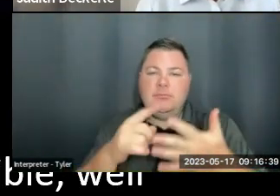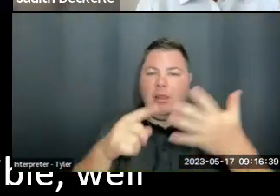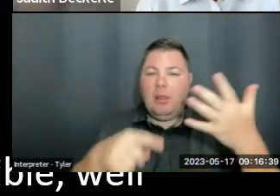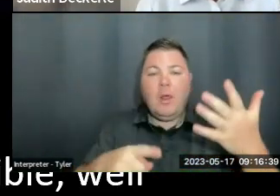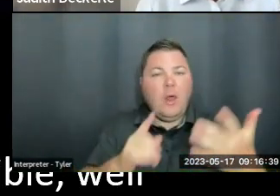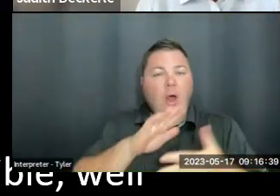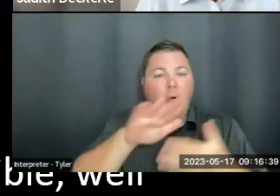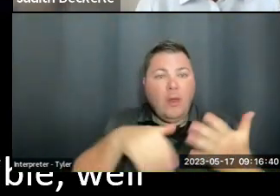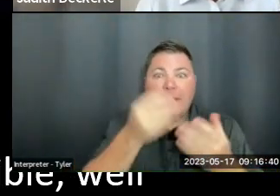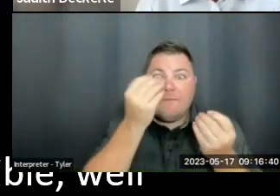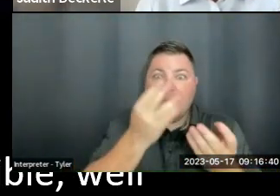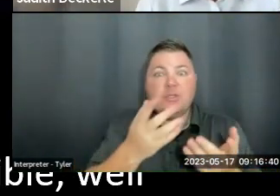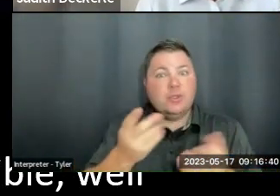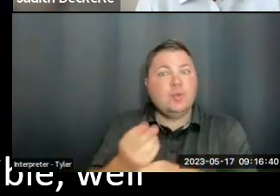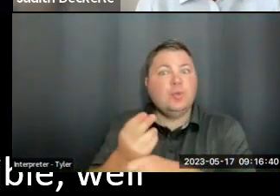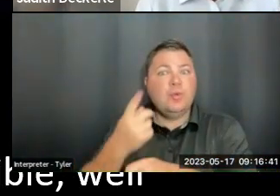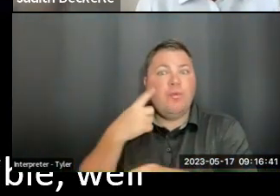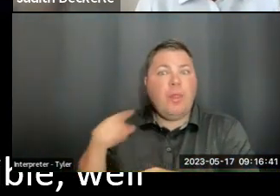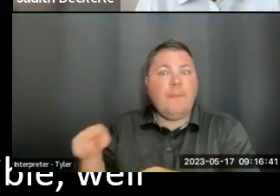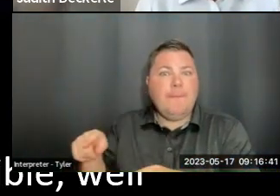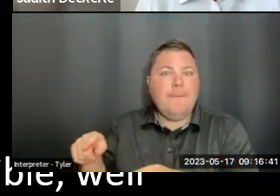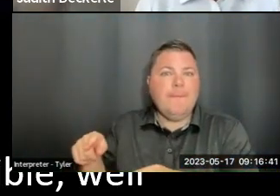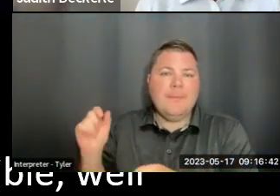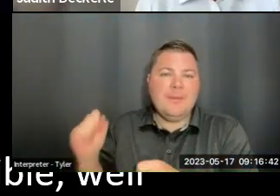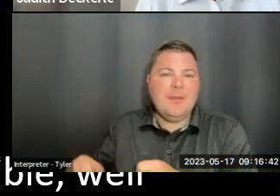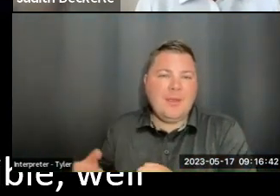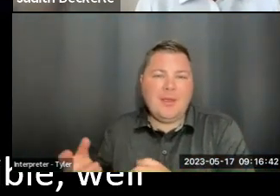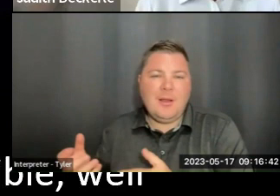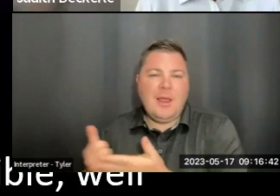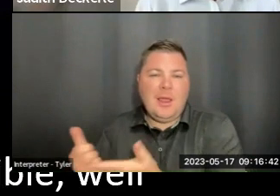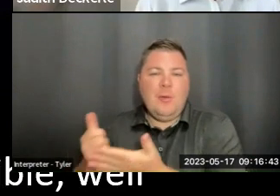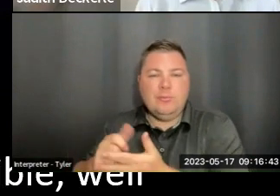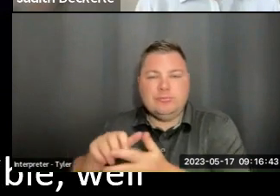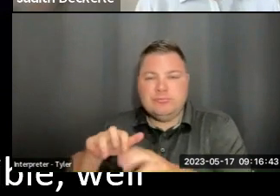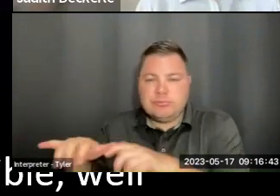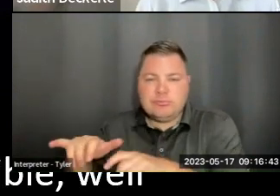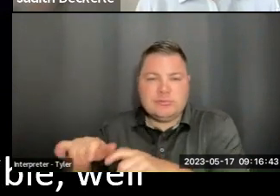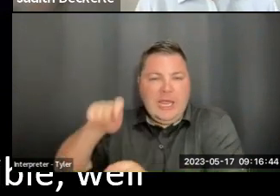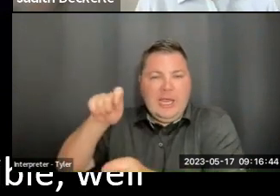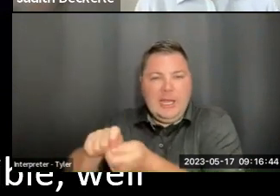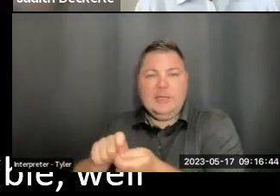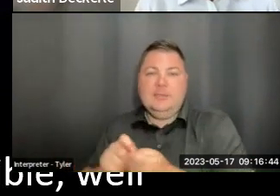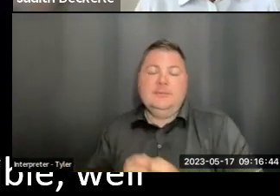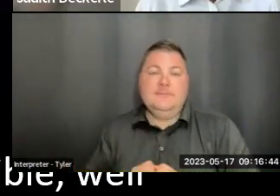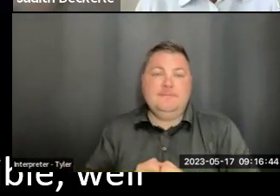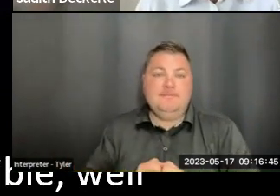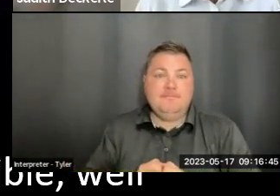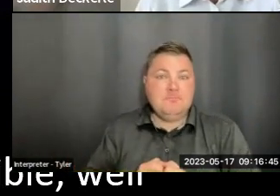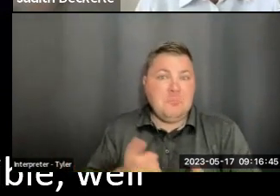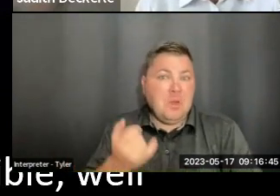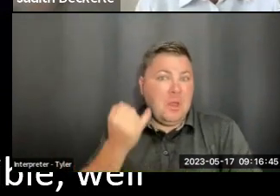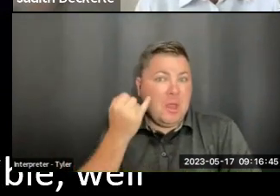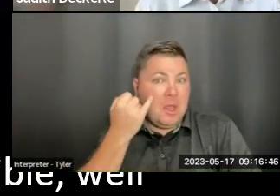presenters, slide shows that will be running. There is a lot of useful information on those for accurate